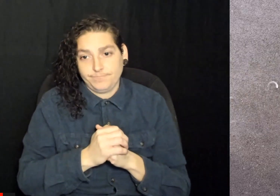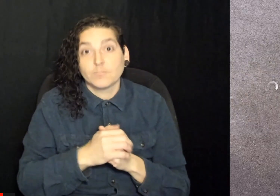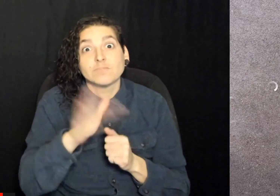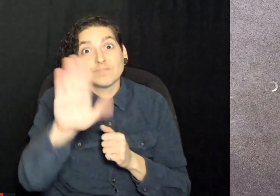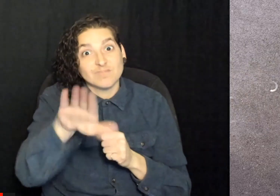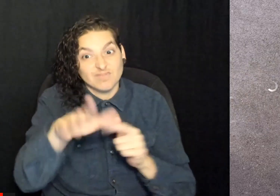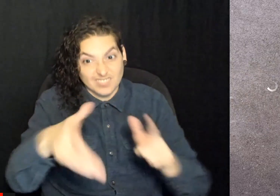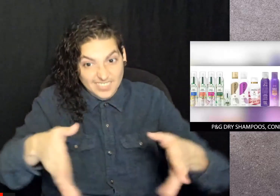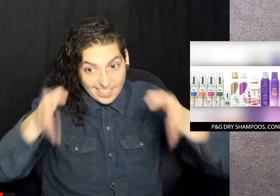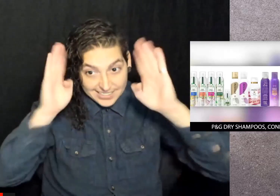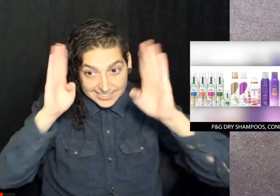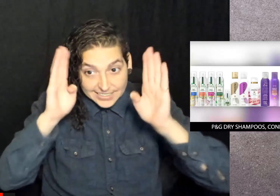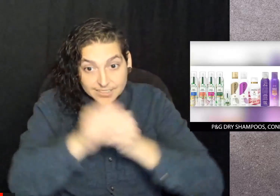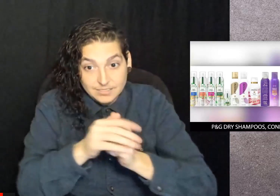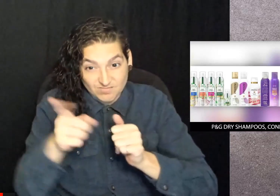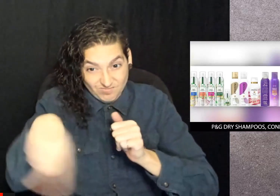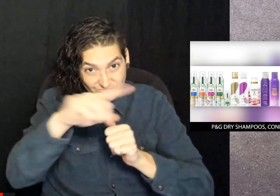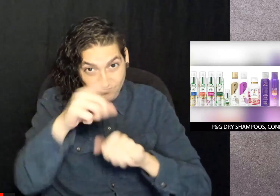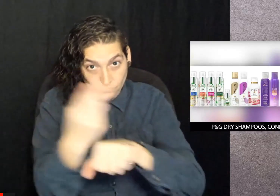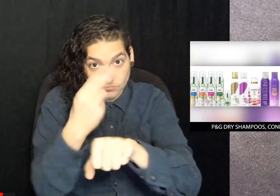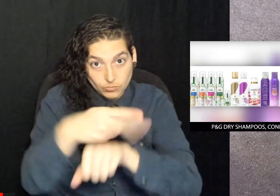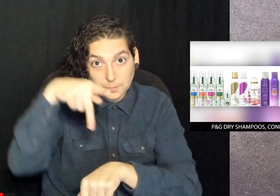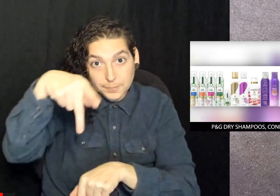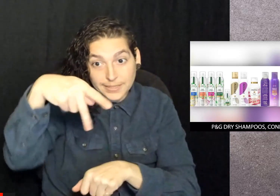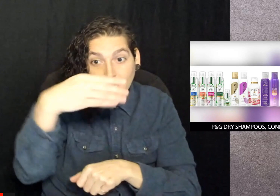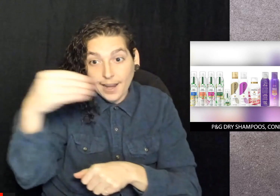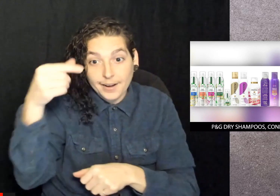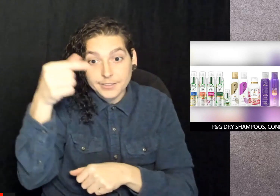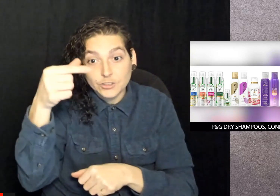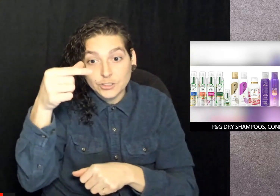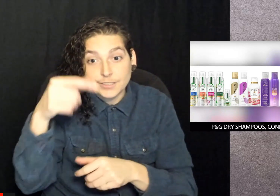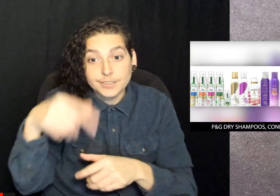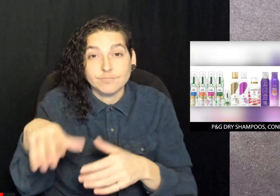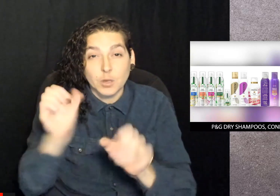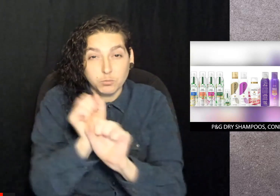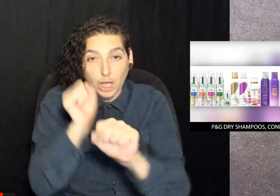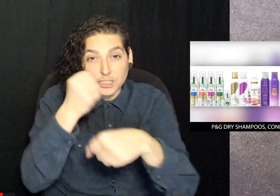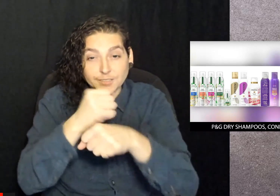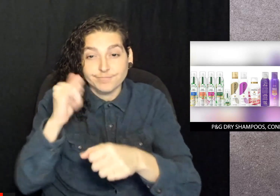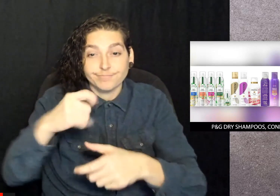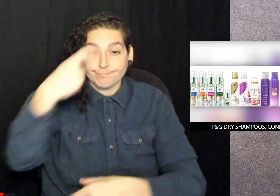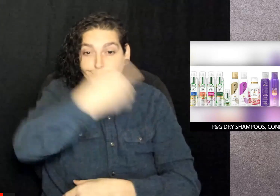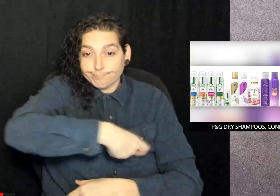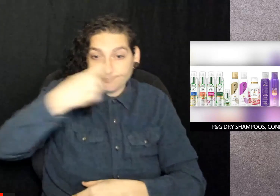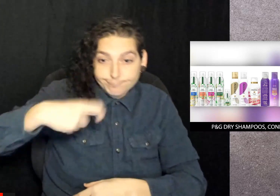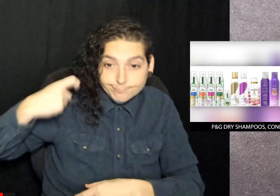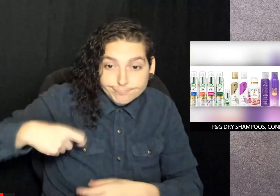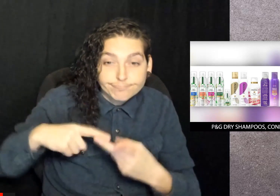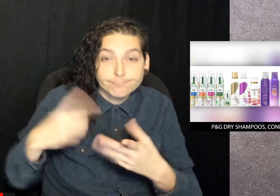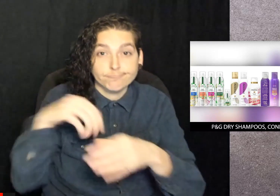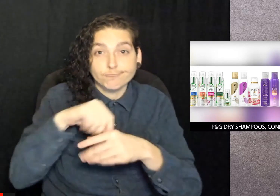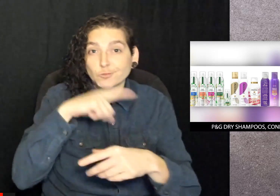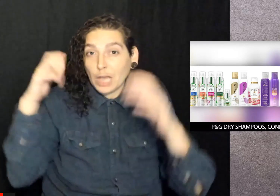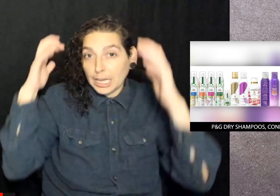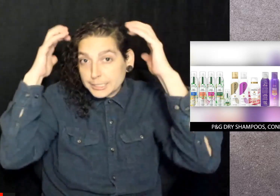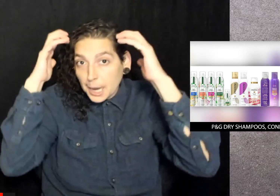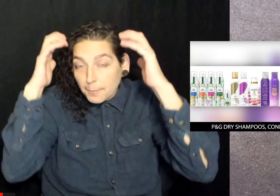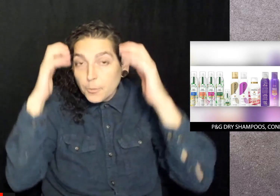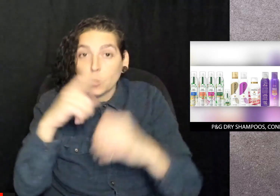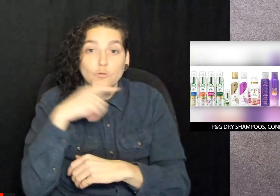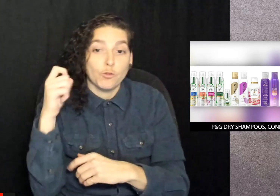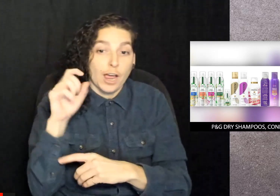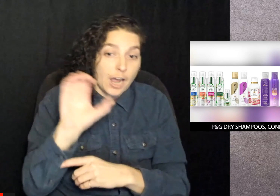if you use Proctor and Gamble aerosol products including dry shampoo and dry conditioner